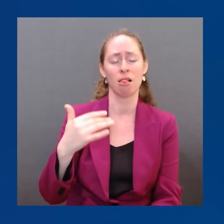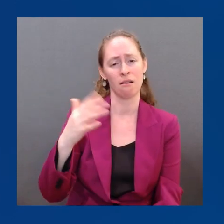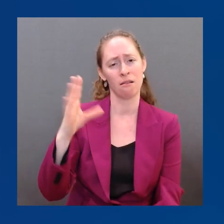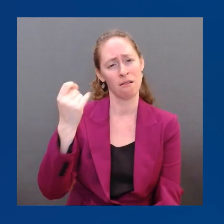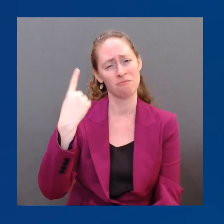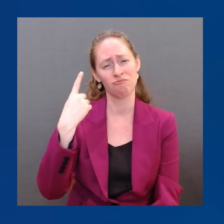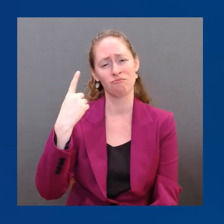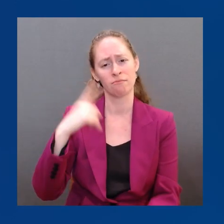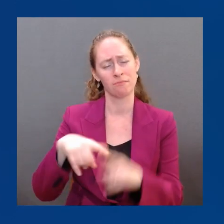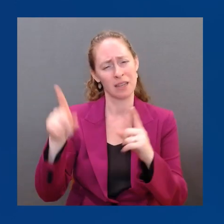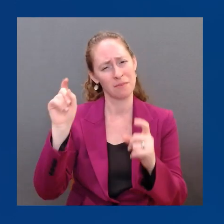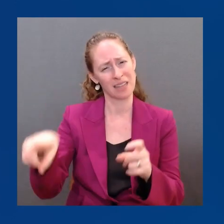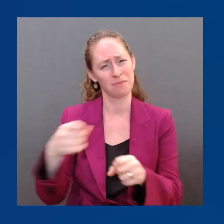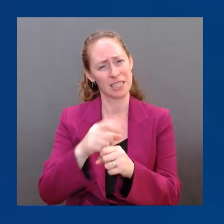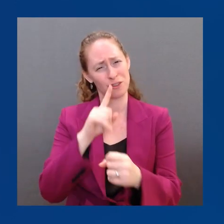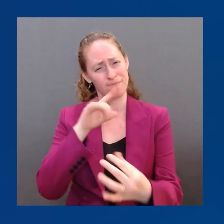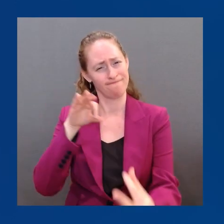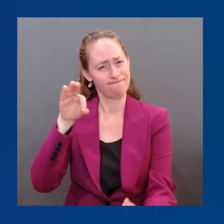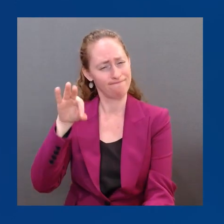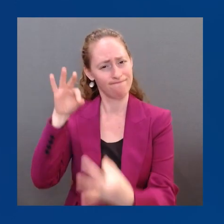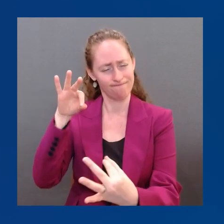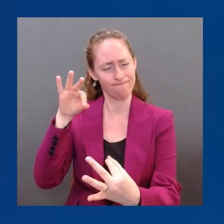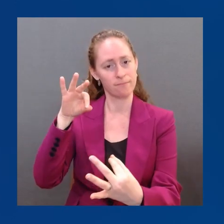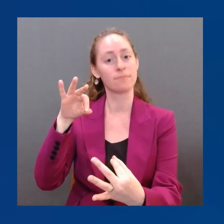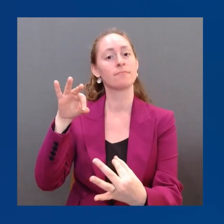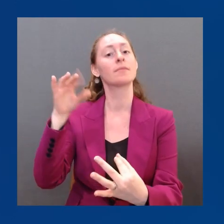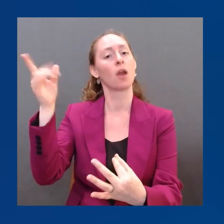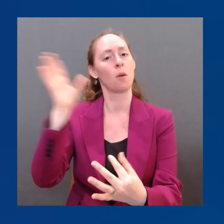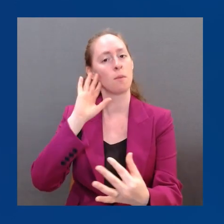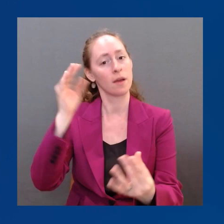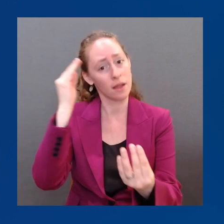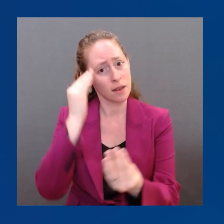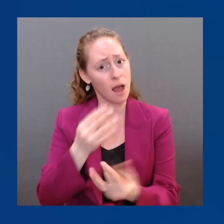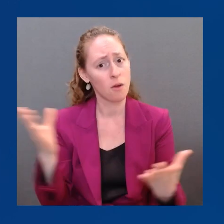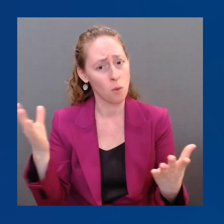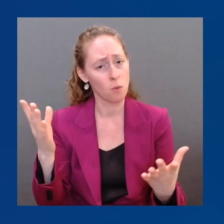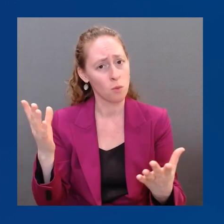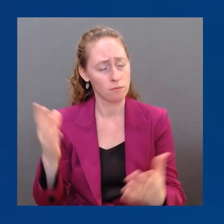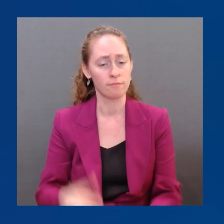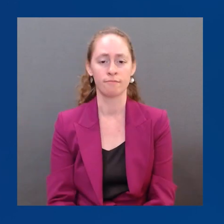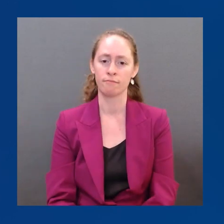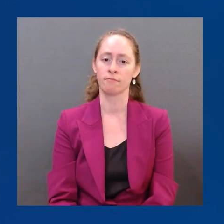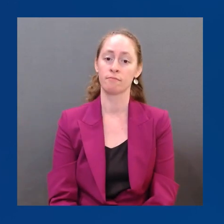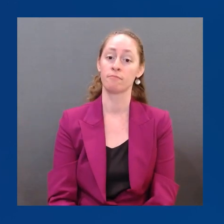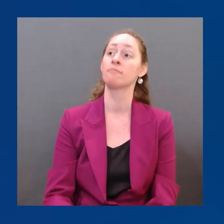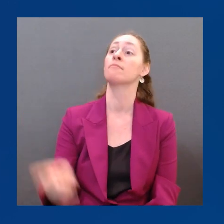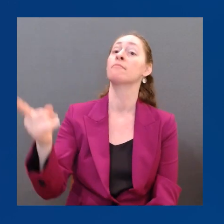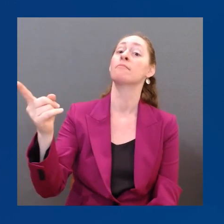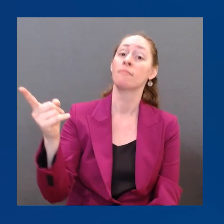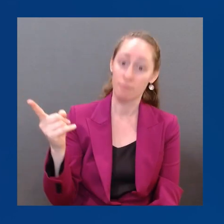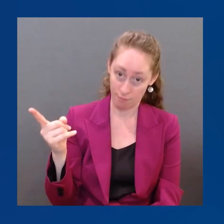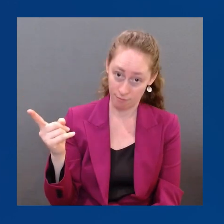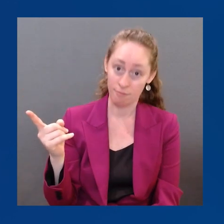And our job is to make sure that as soon as FDA makes its determination, it'll go over to the CDC, as soon as CDC makes its determination.